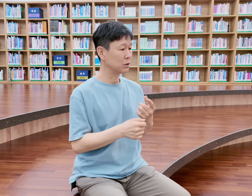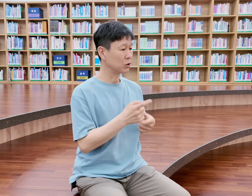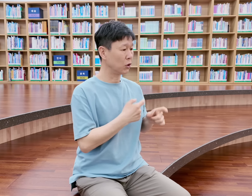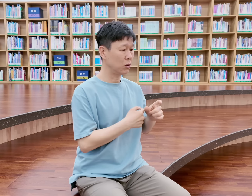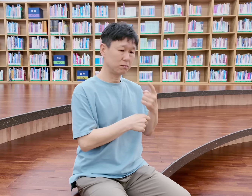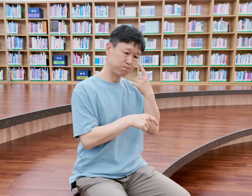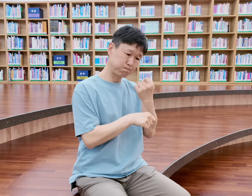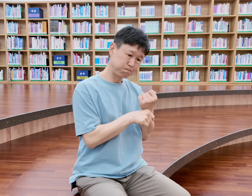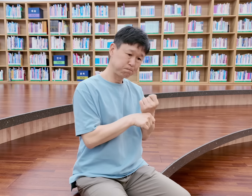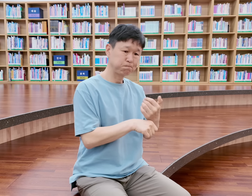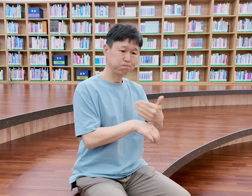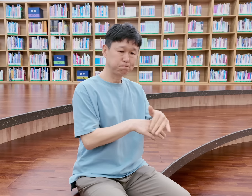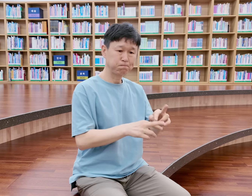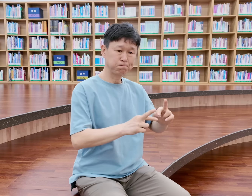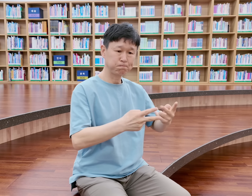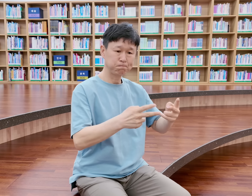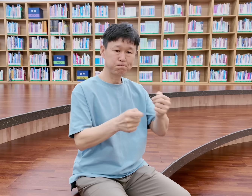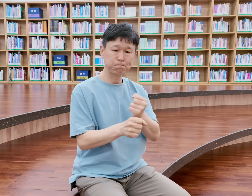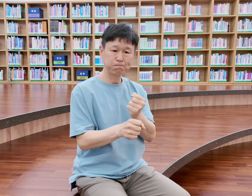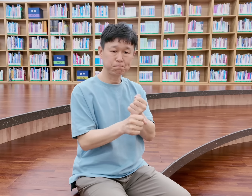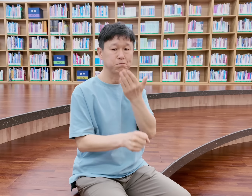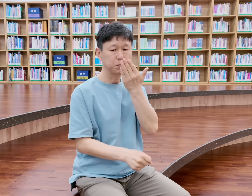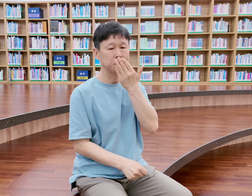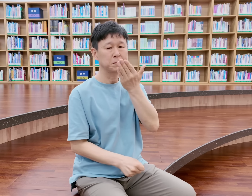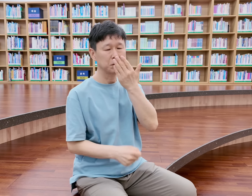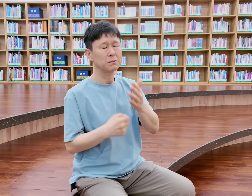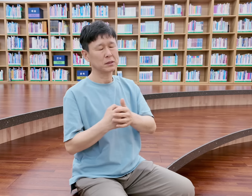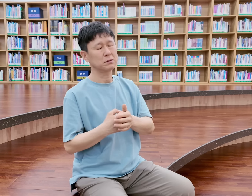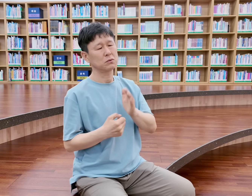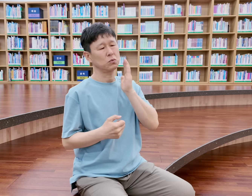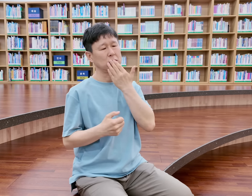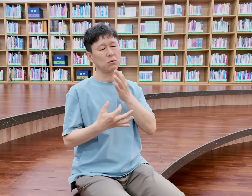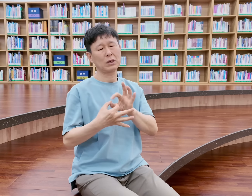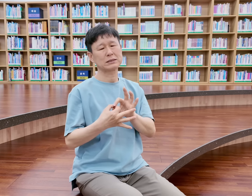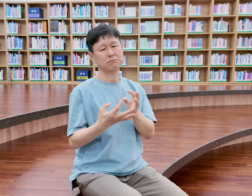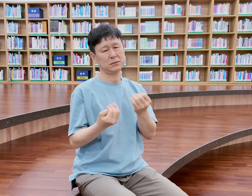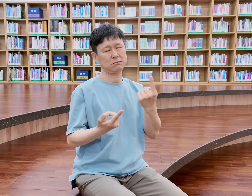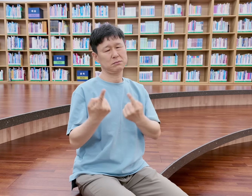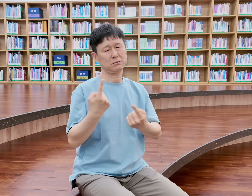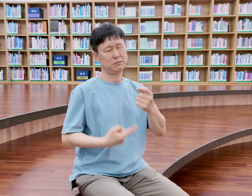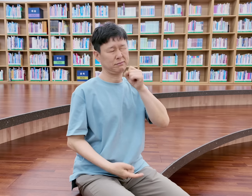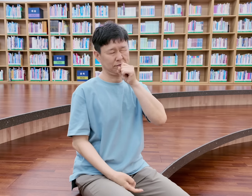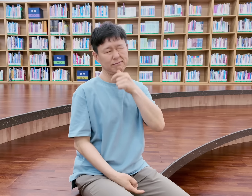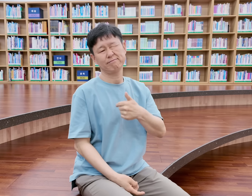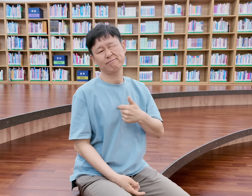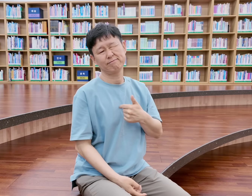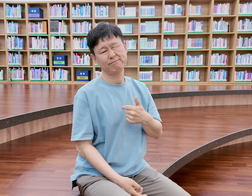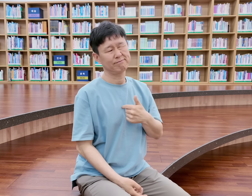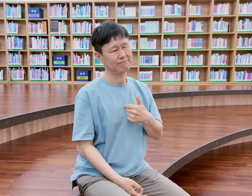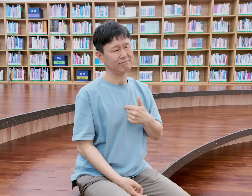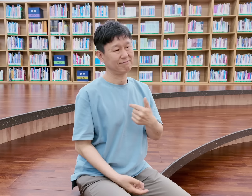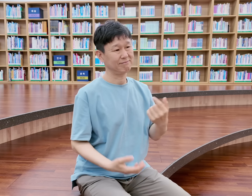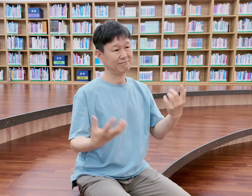we can research and improve them to further diversify the program. So I hope that many deaf people will visit.